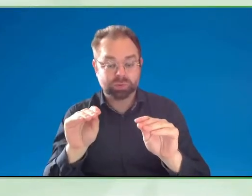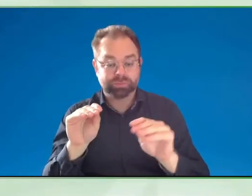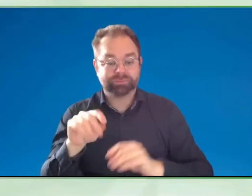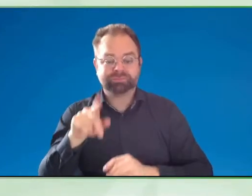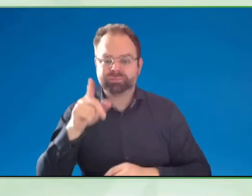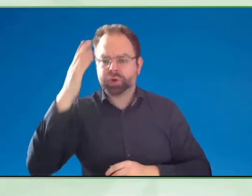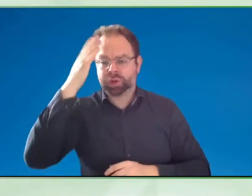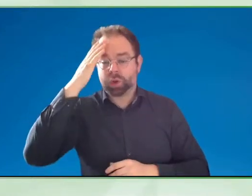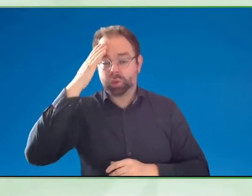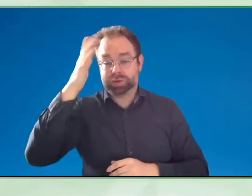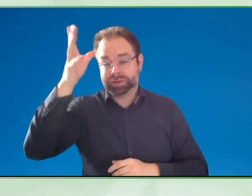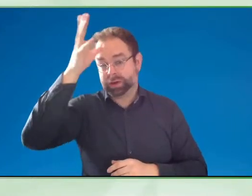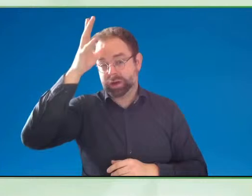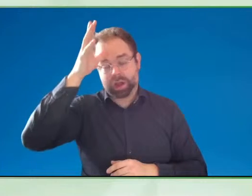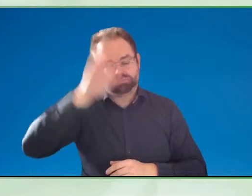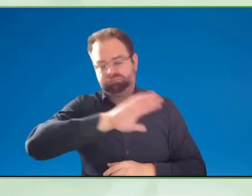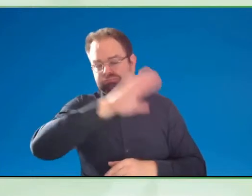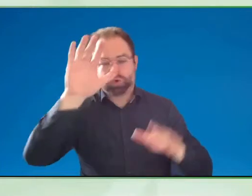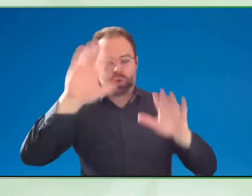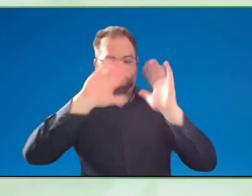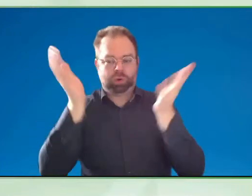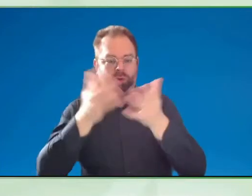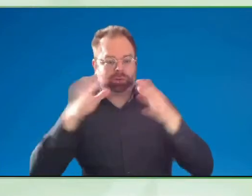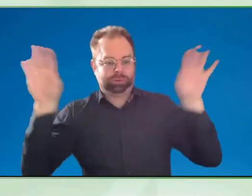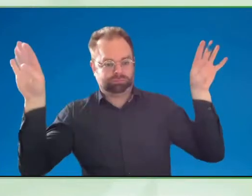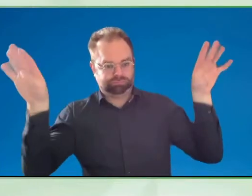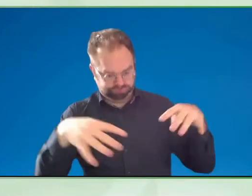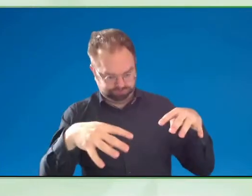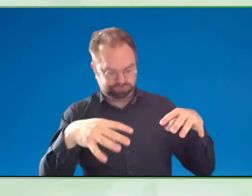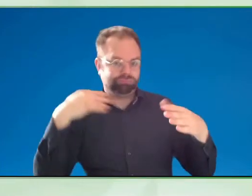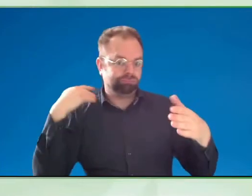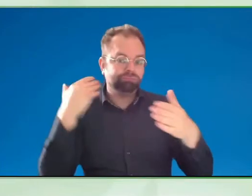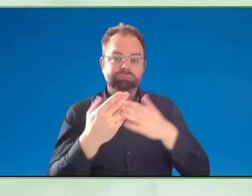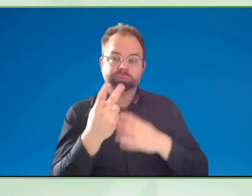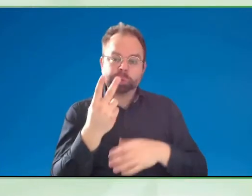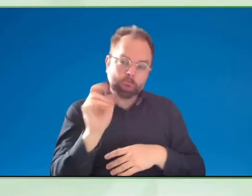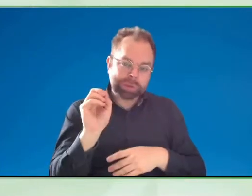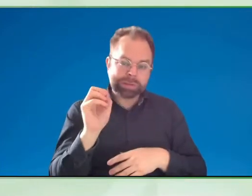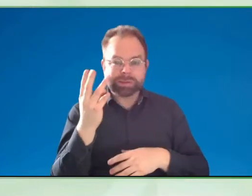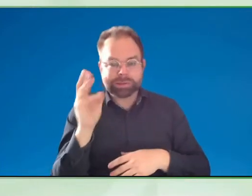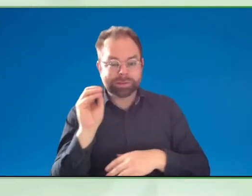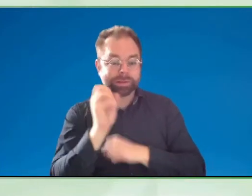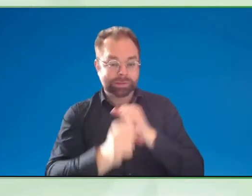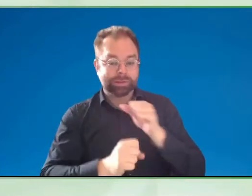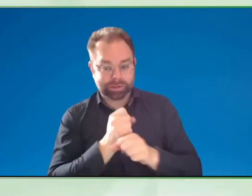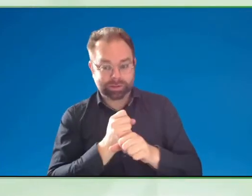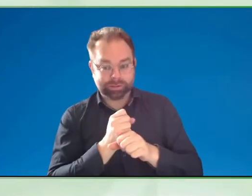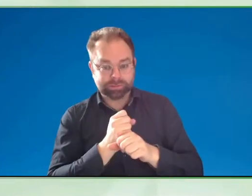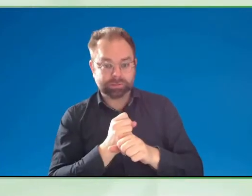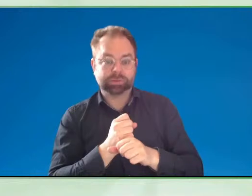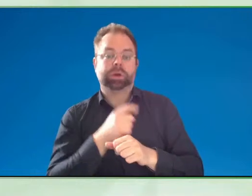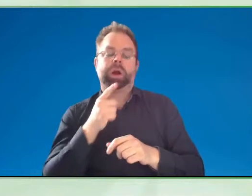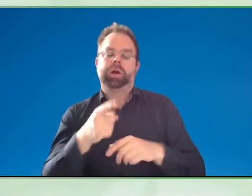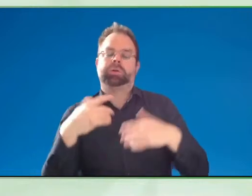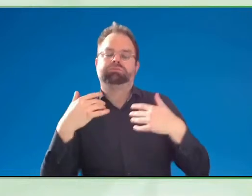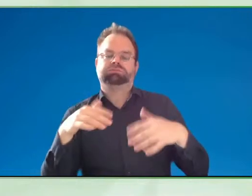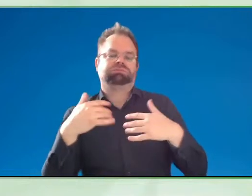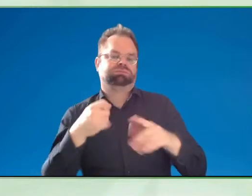We can see that students in Iraq with disabilities face challenges in the field of infrastructure,